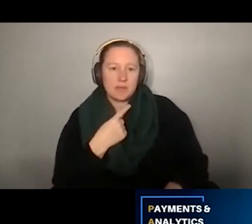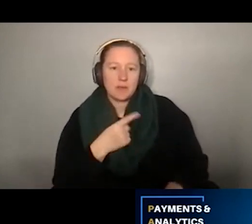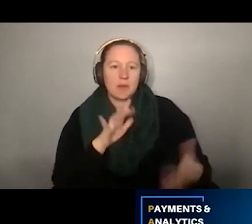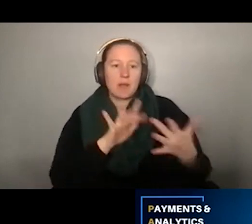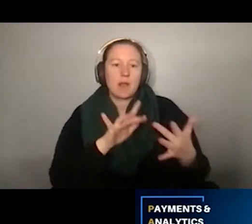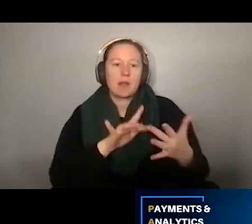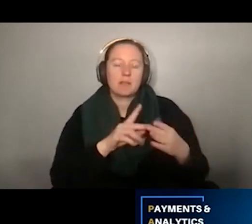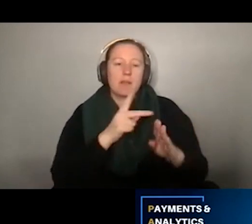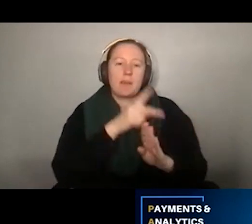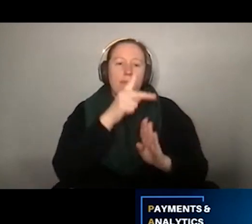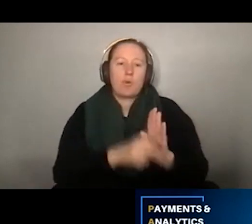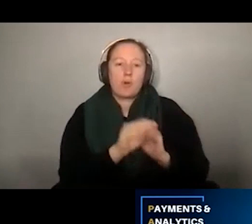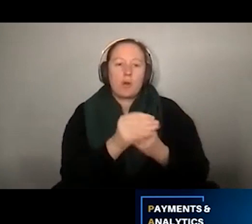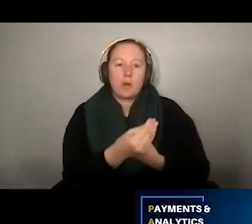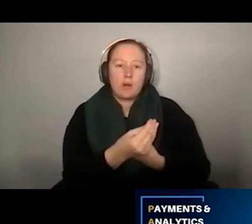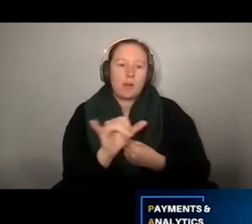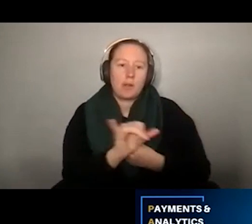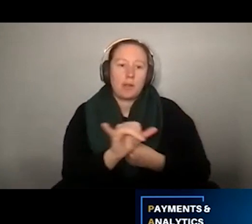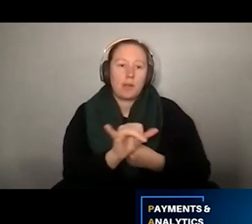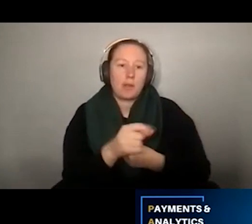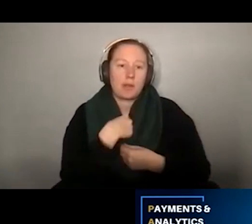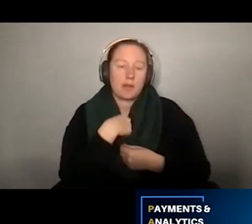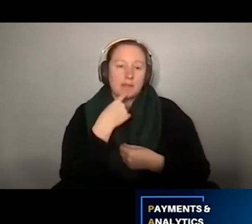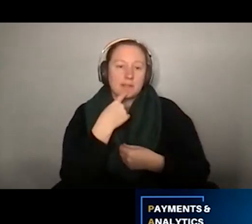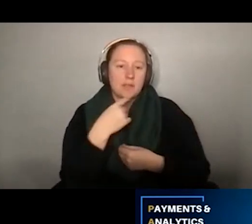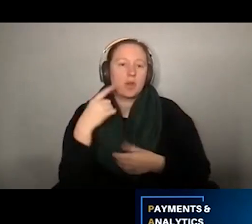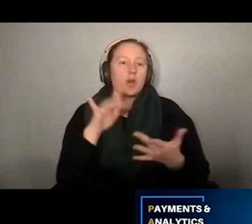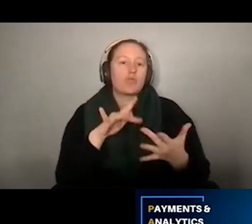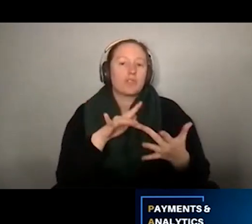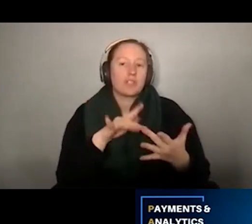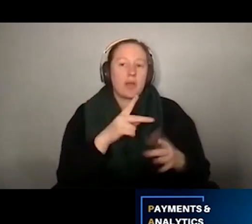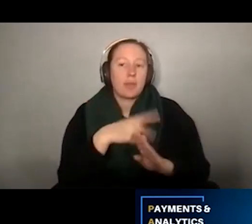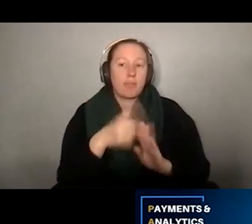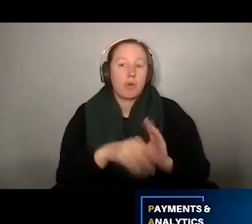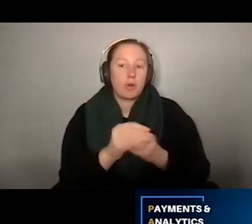the program office is good.